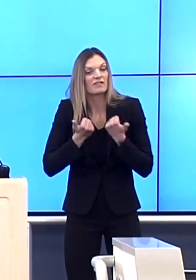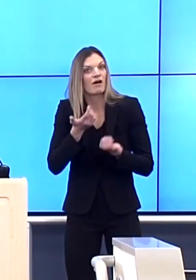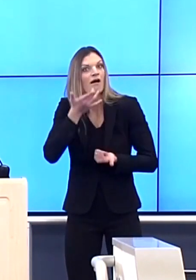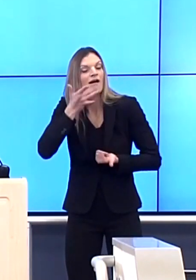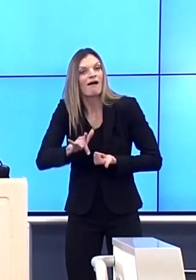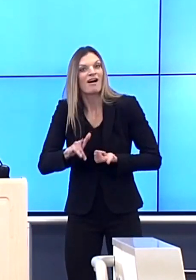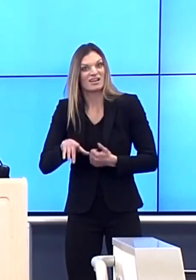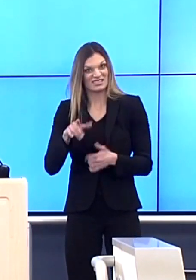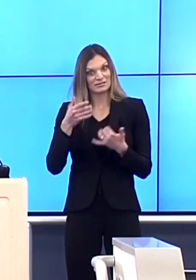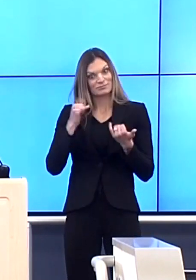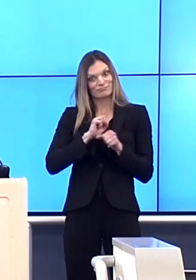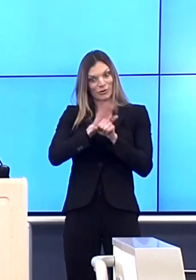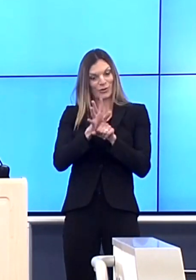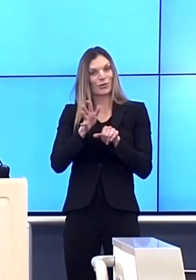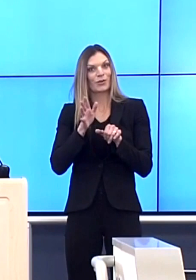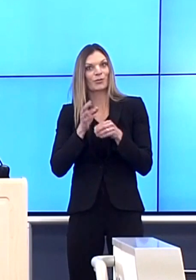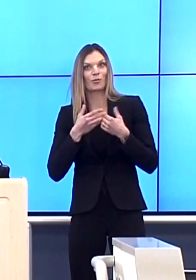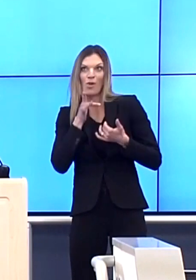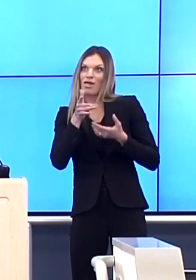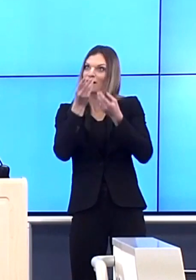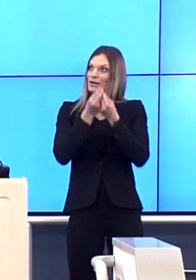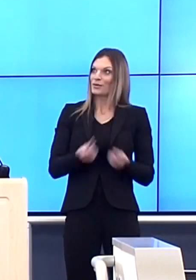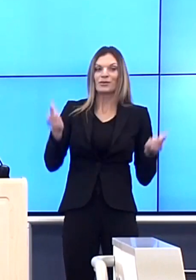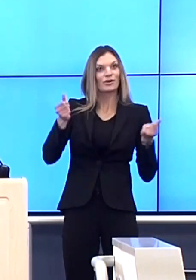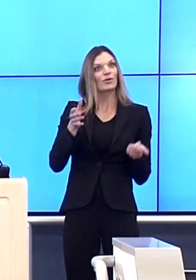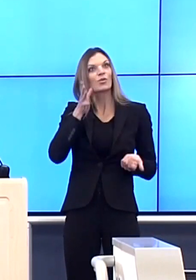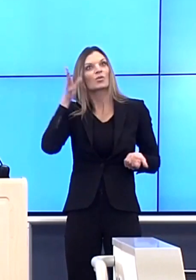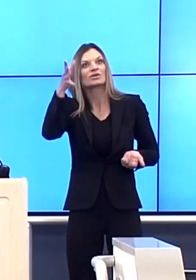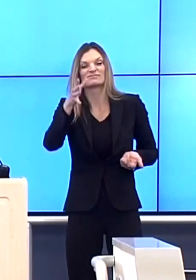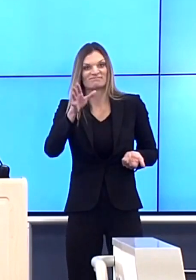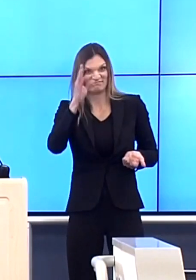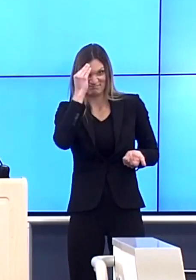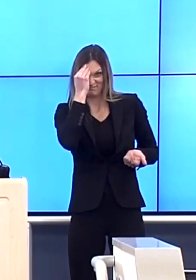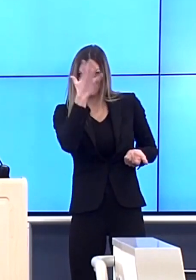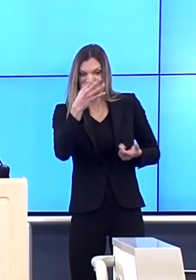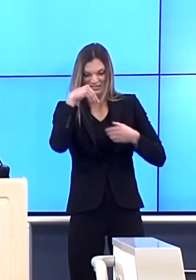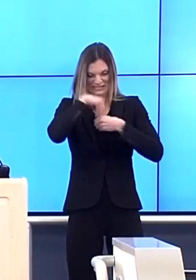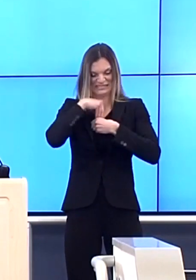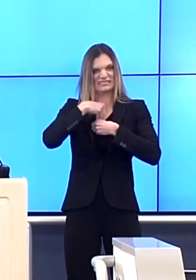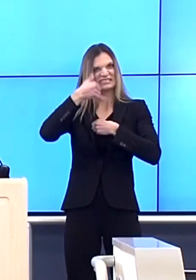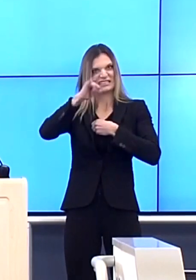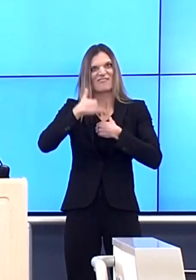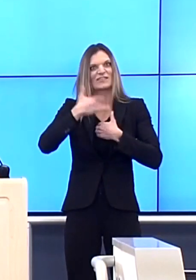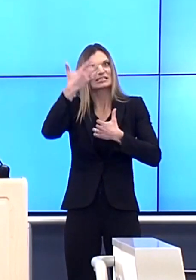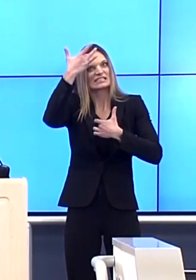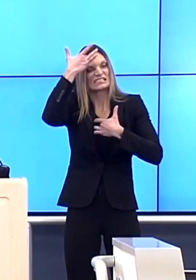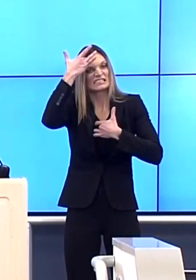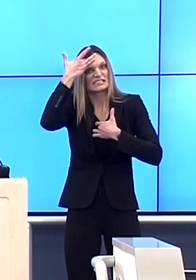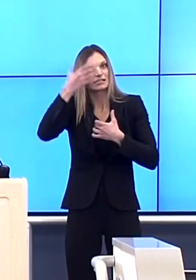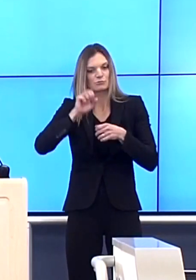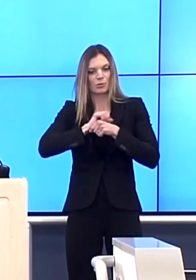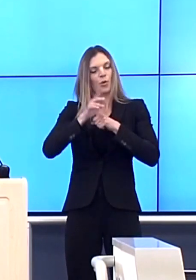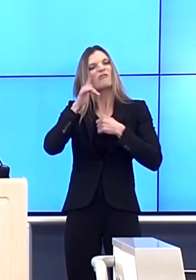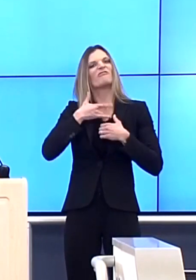EVEN IF THEY LIVE, THEY ARE FACING POTENTIALLY SIGNIFICANT FACING POTENTIALLY SIGNIFICANT LONG-TERM HEALTH CONSEQUENCES, LONG-TERM HEALTH CONSEQUENCES, THINGS RESEARCHERS ARE STILL THINGS RESEARCHERS ARE STILL LEARNING MORE ABOUT, THINGS LIKE